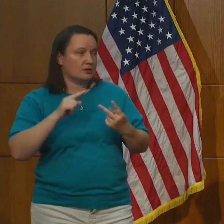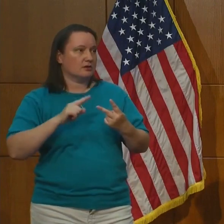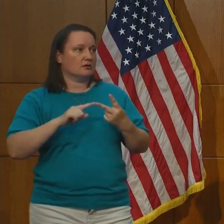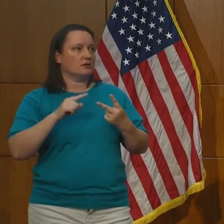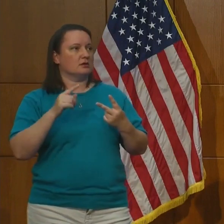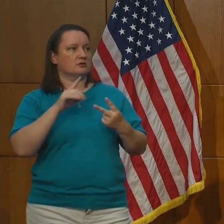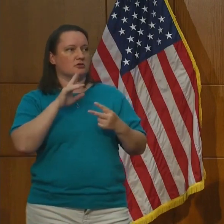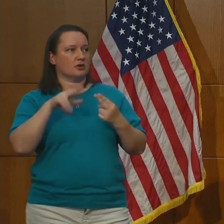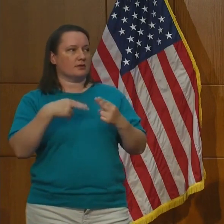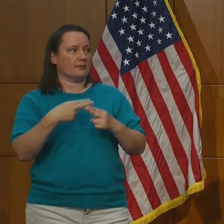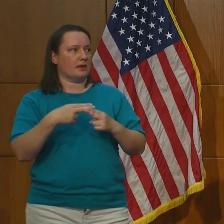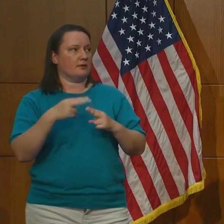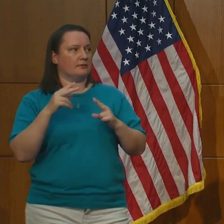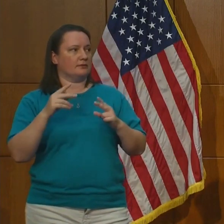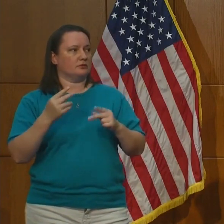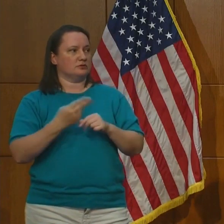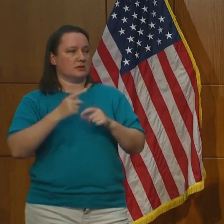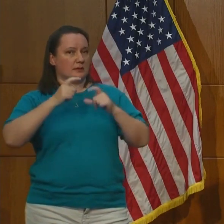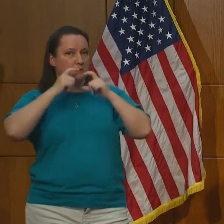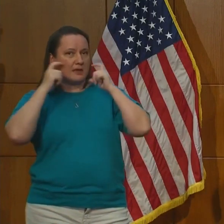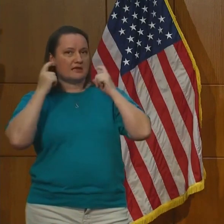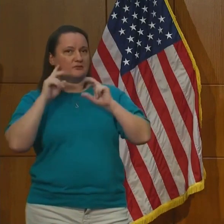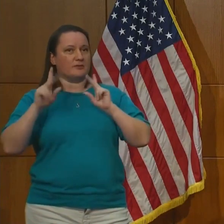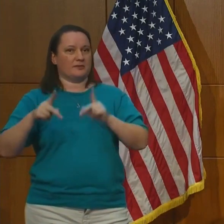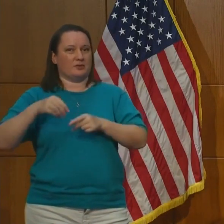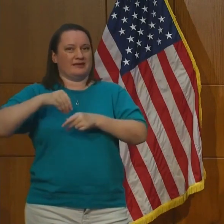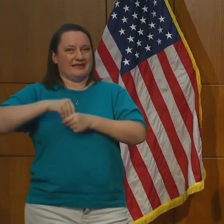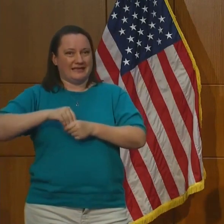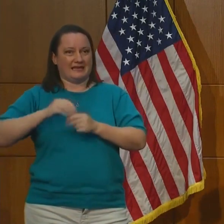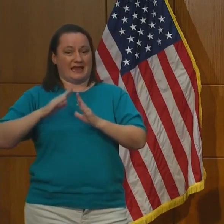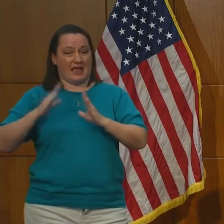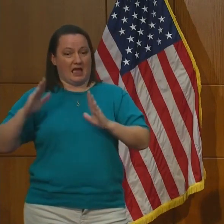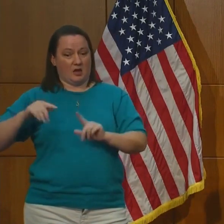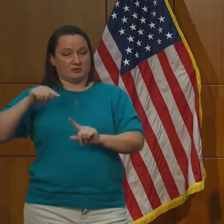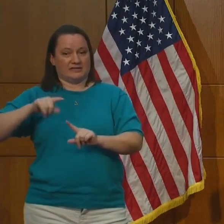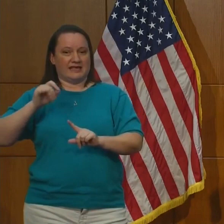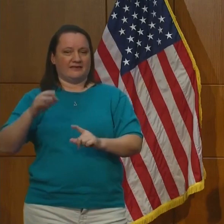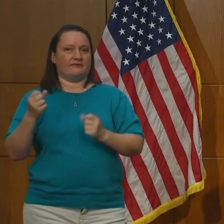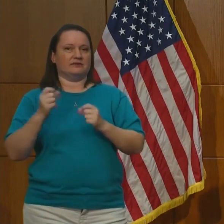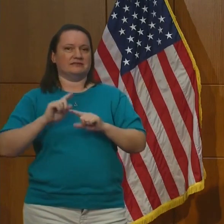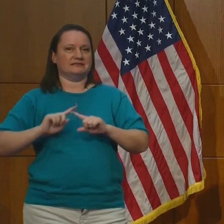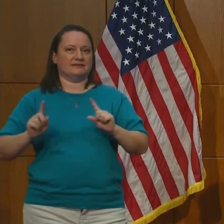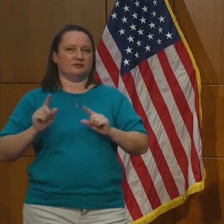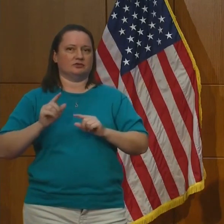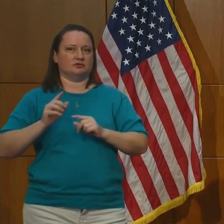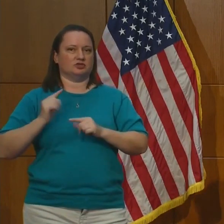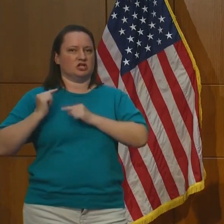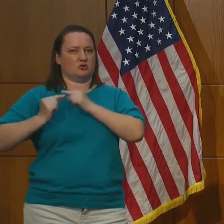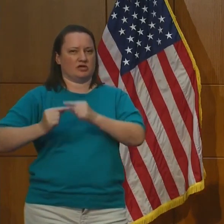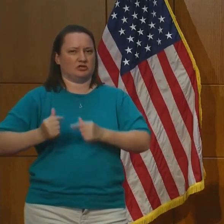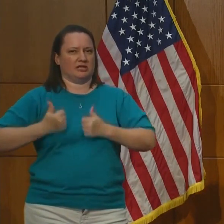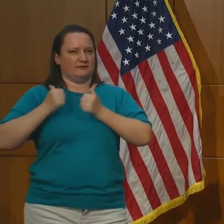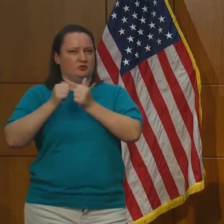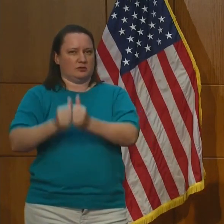RECOMMENDING DIFFERENT FROM WHAT IS. VIRGINIANS SOMETHING AGAINST ALSO TALKED ABOUT HER AFTERWARD FOR PEOPLE IN SMALL